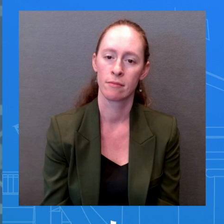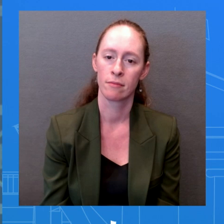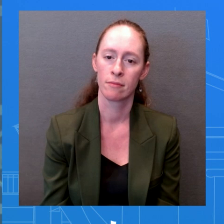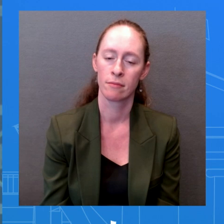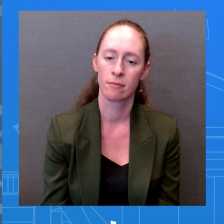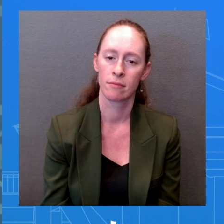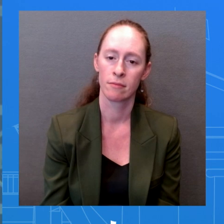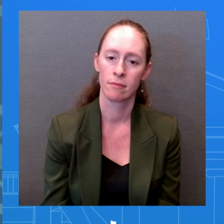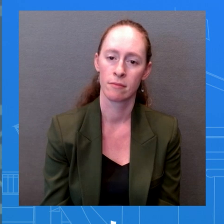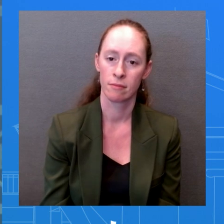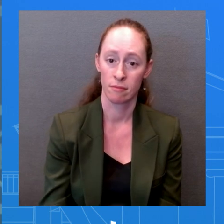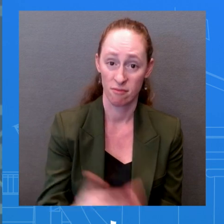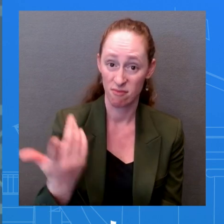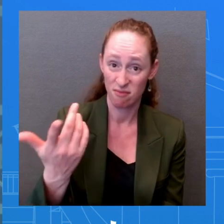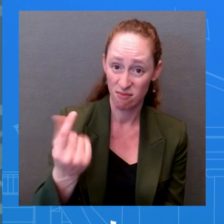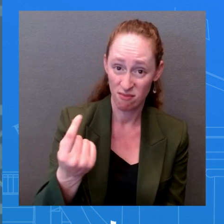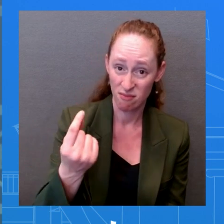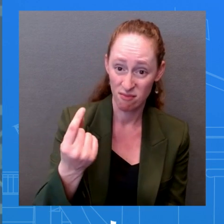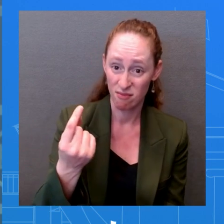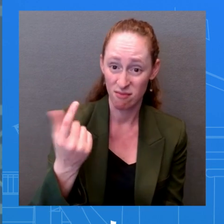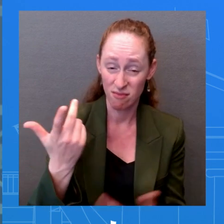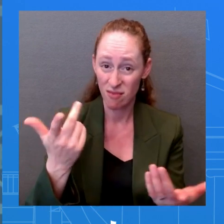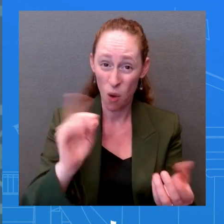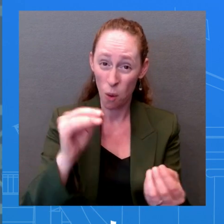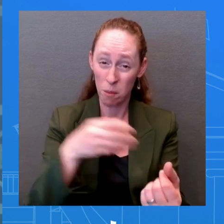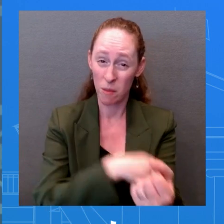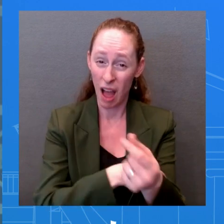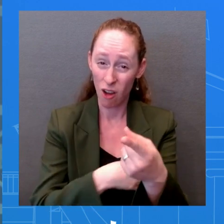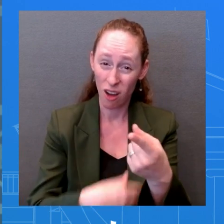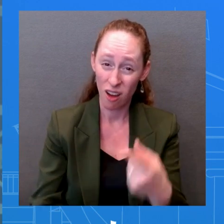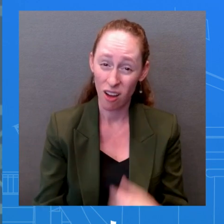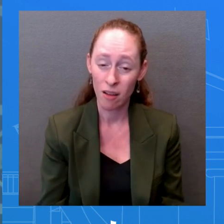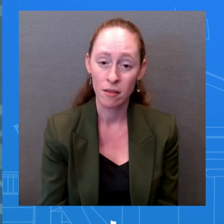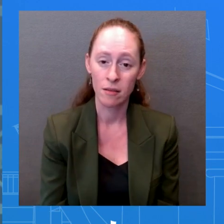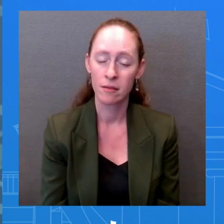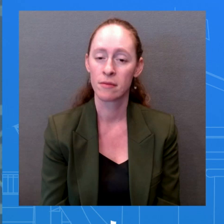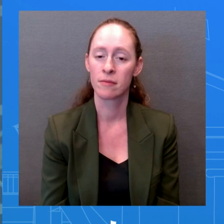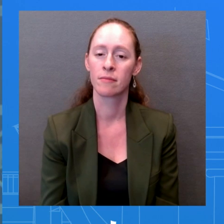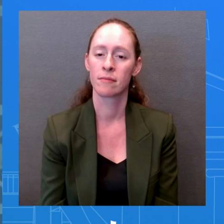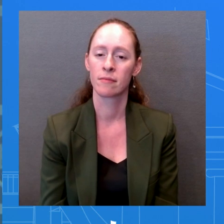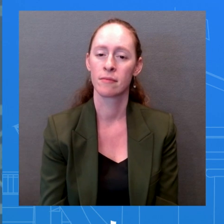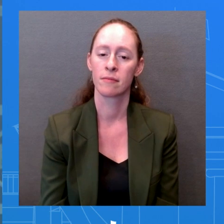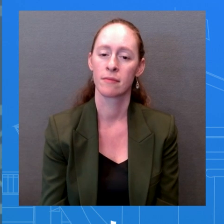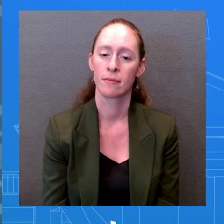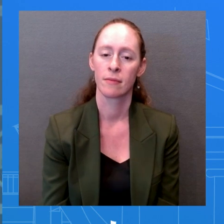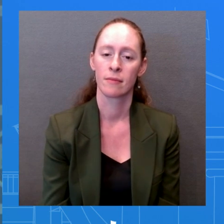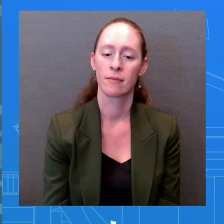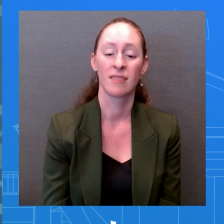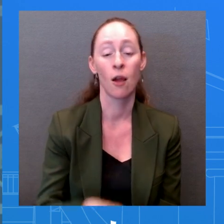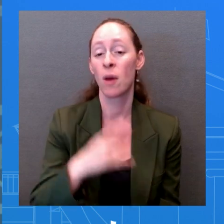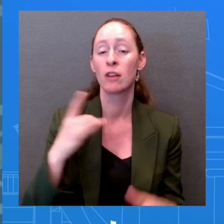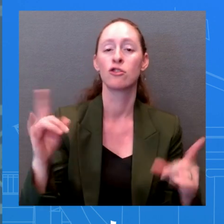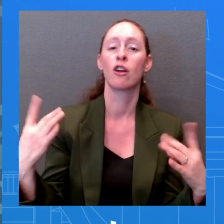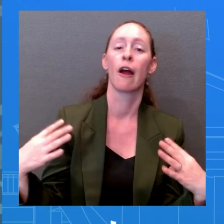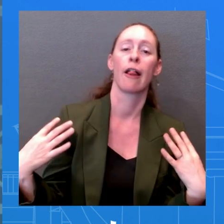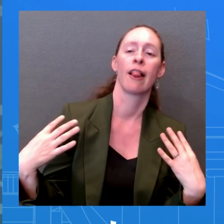that Republican governors are using. And -- and, you know, the question is: Will Republican --